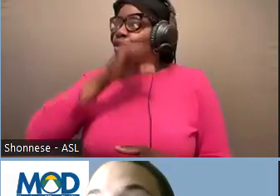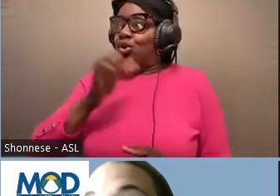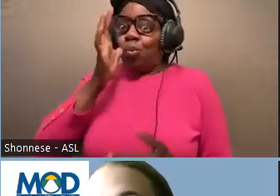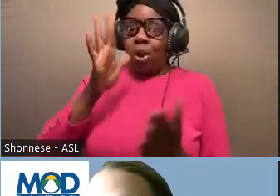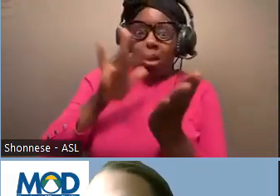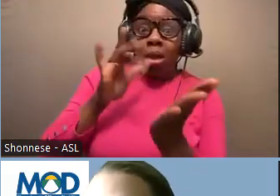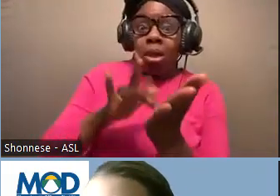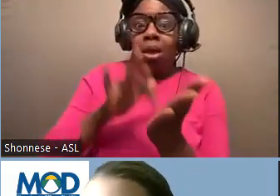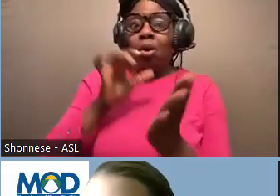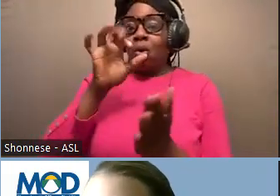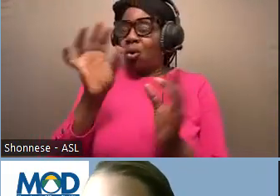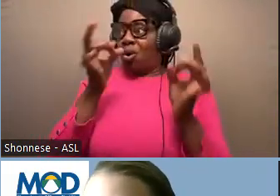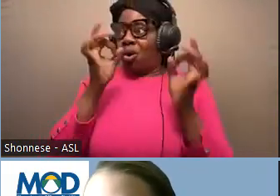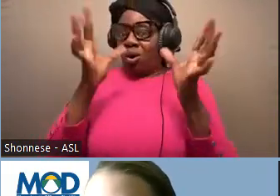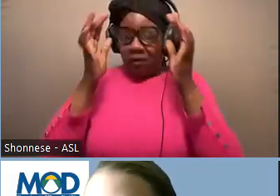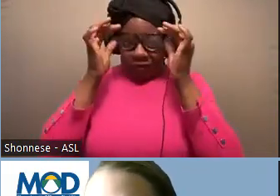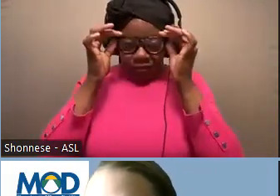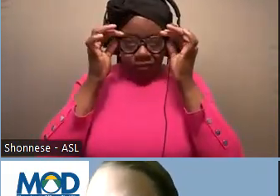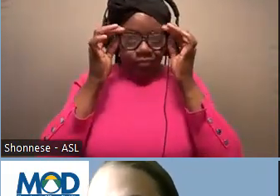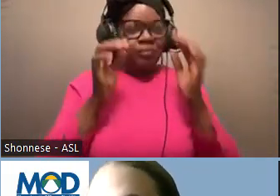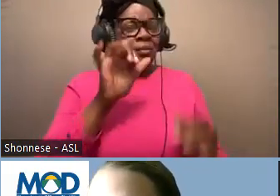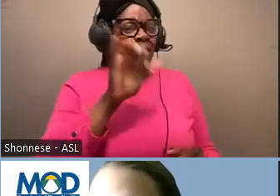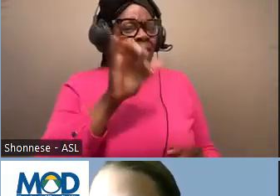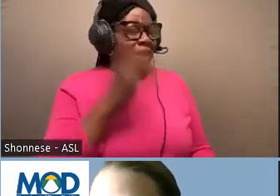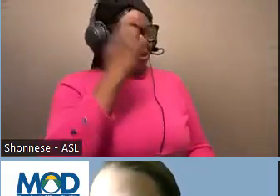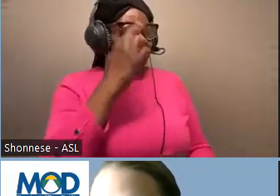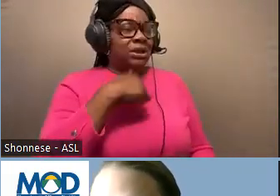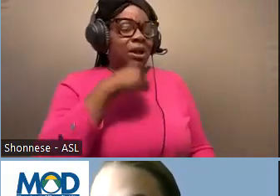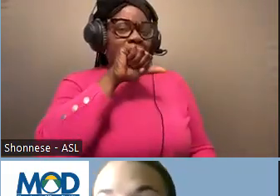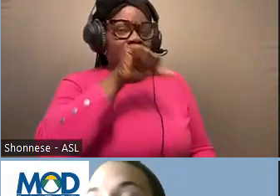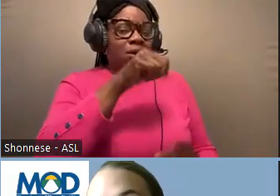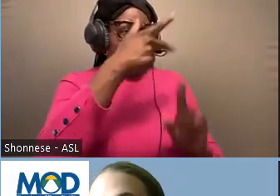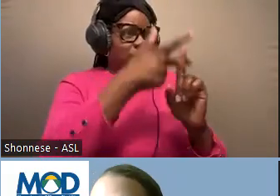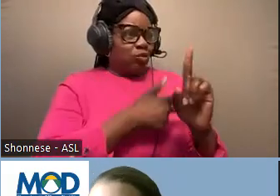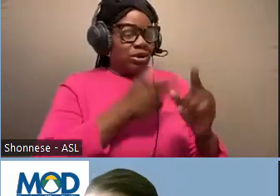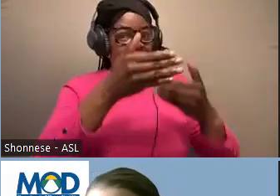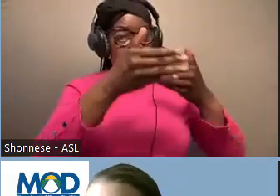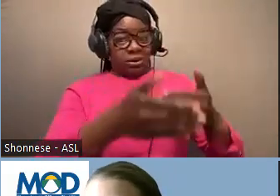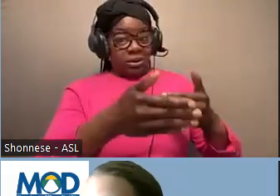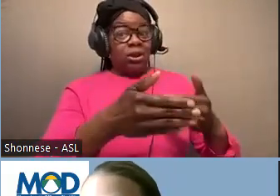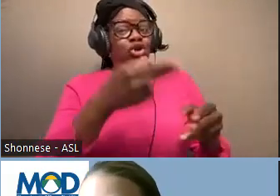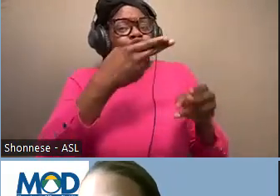That's why I love the three-month trial, too. Because it's a short enough time period where you can say we're not approving this